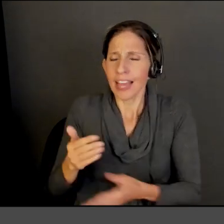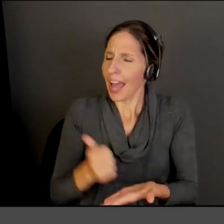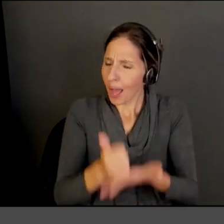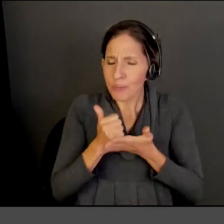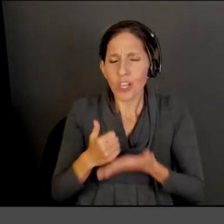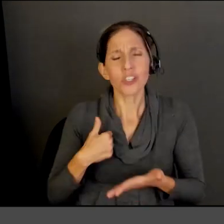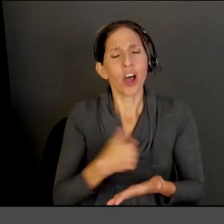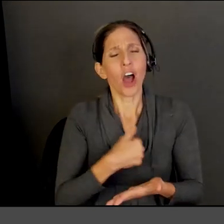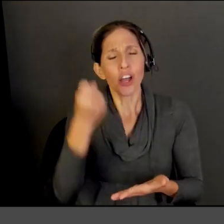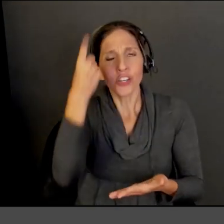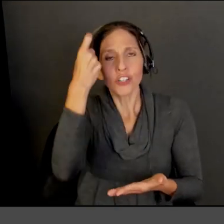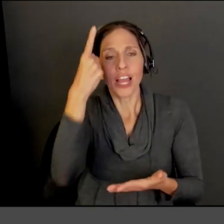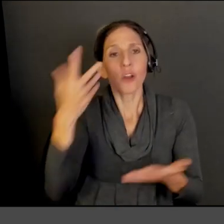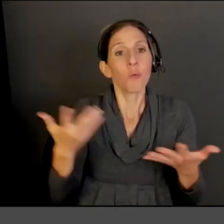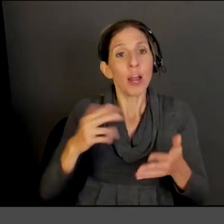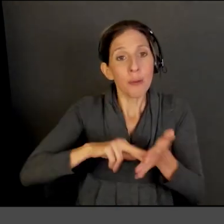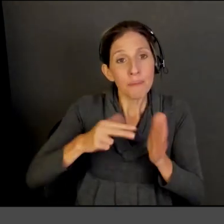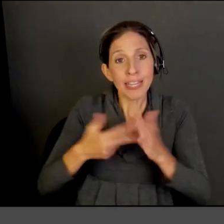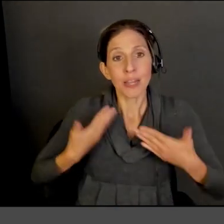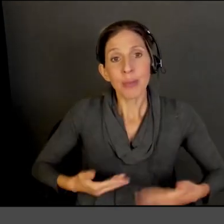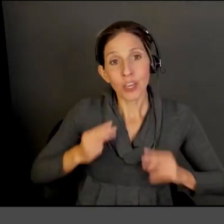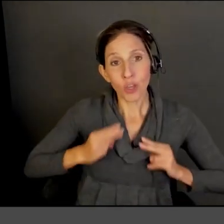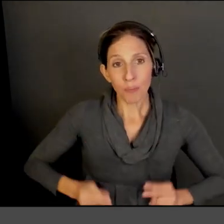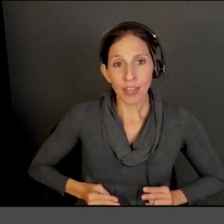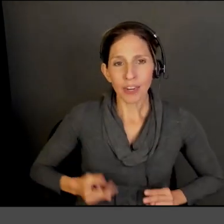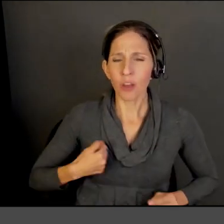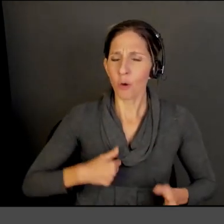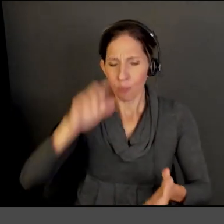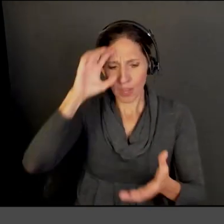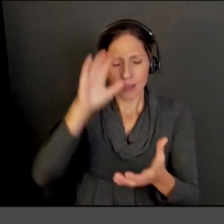CONTINUE TO FUEL DETERMINATION AND HOPE ACROSS THE COUNTRY